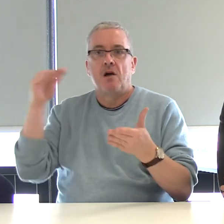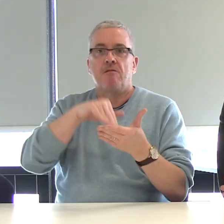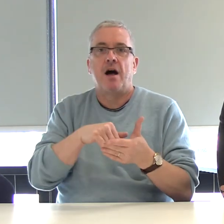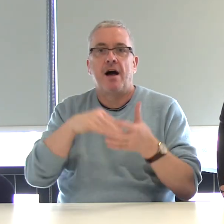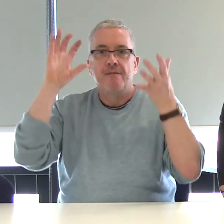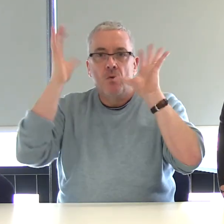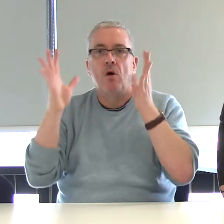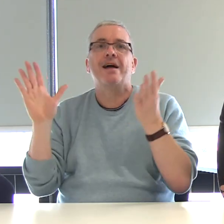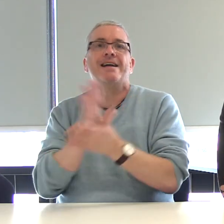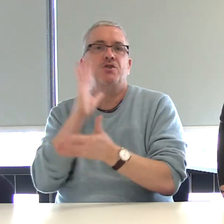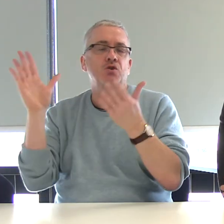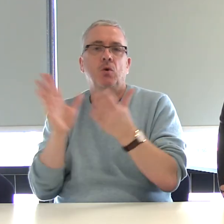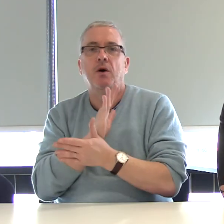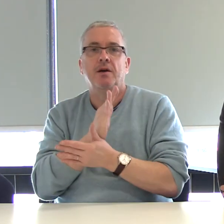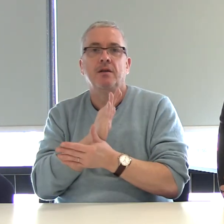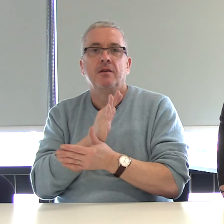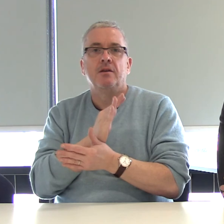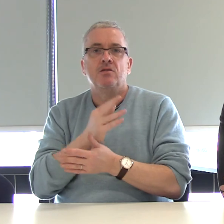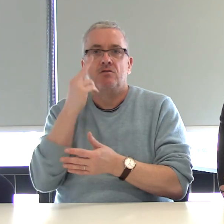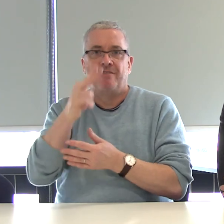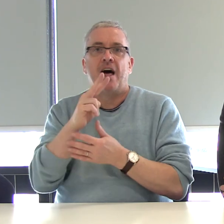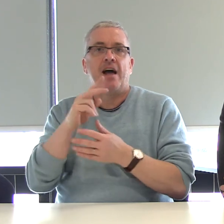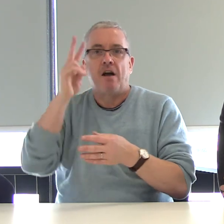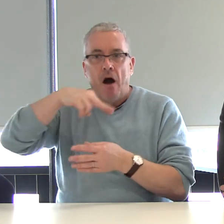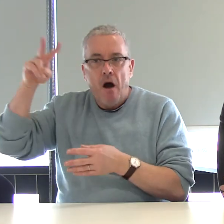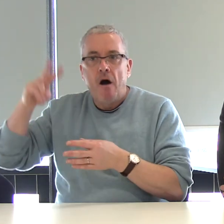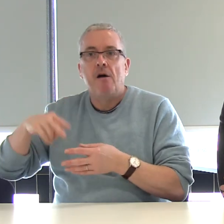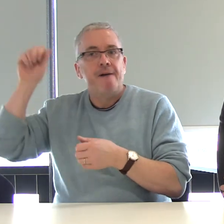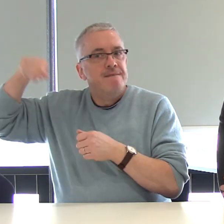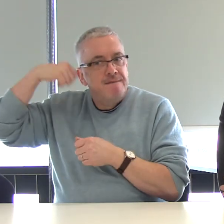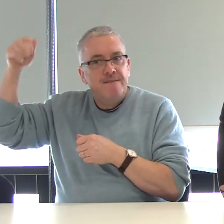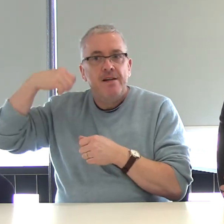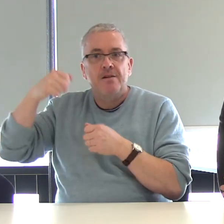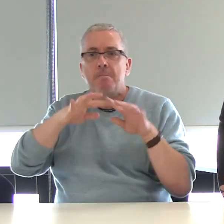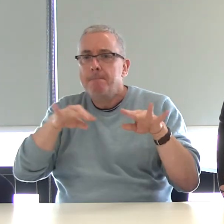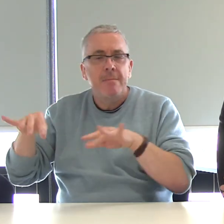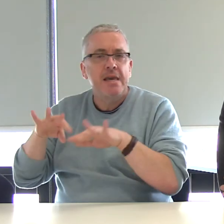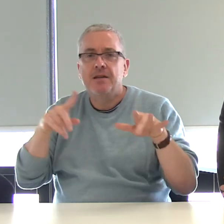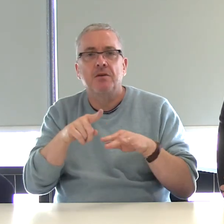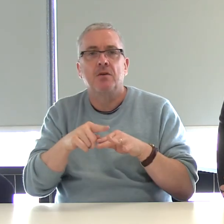Enjoy and be inspired by art, film, and digital media as we've always done